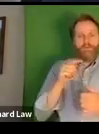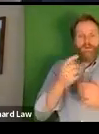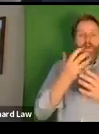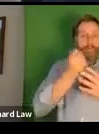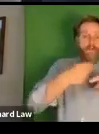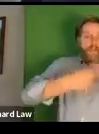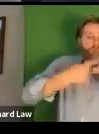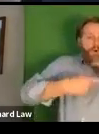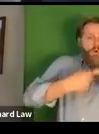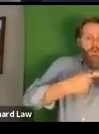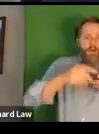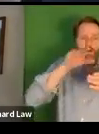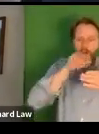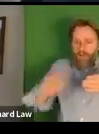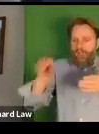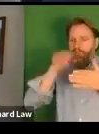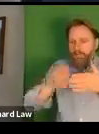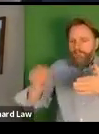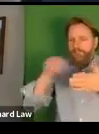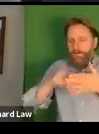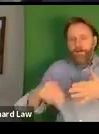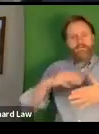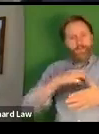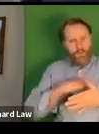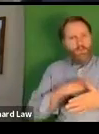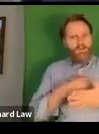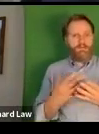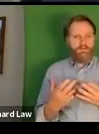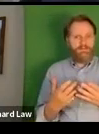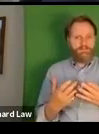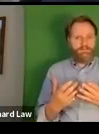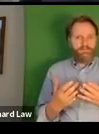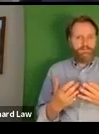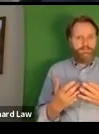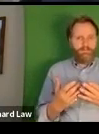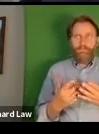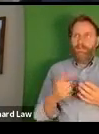Office to encourage them to jointly settle all of these cases in one go